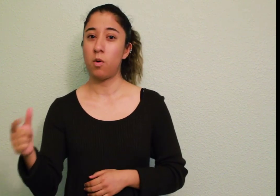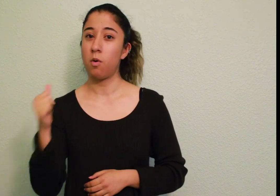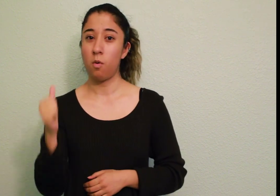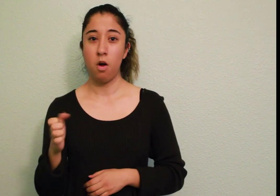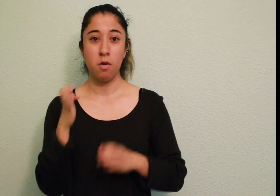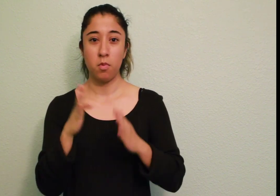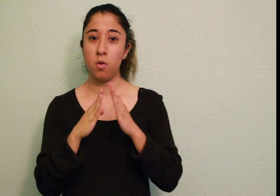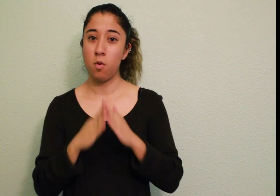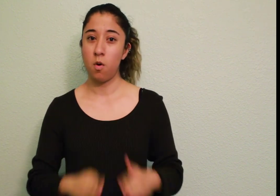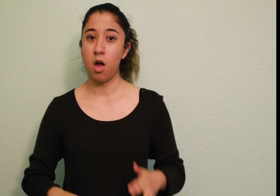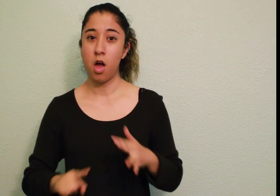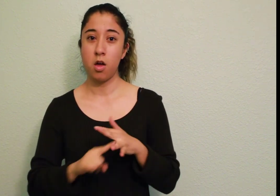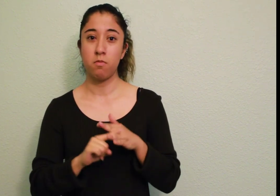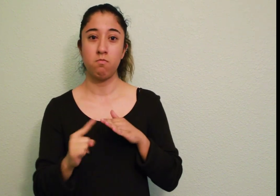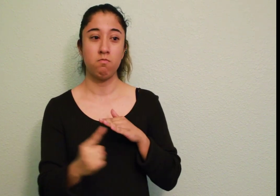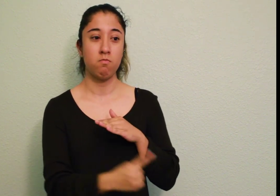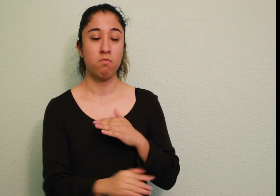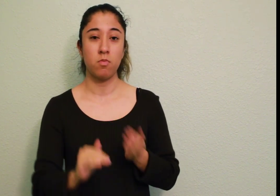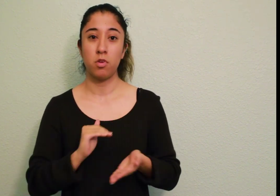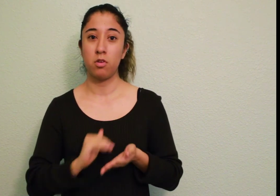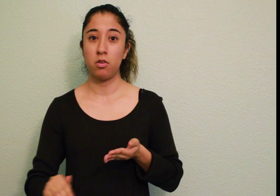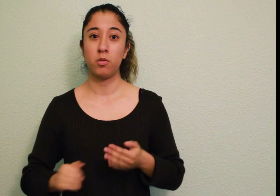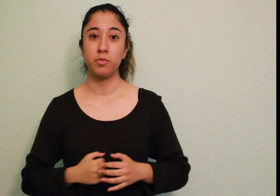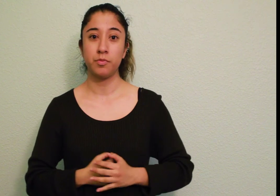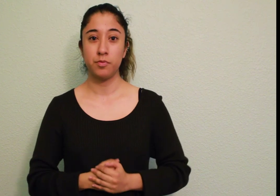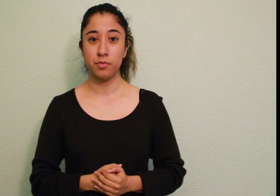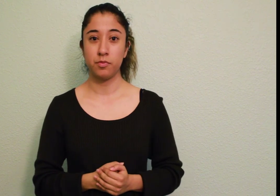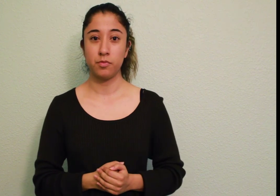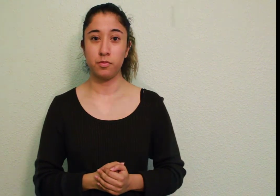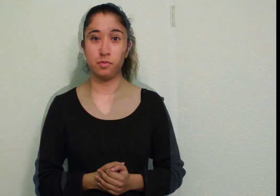He will not be quietly excused.